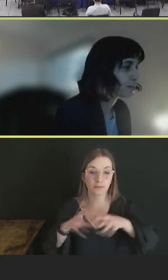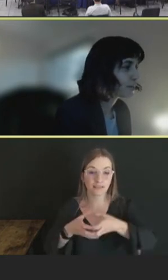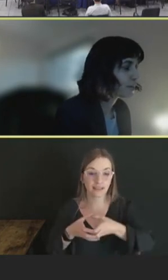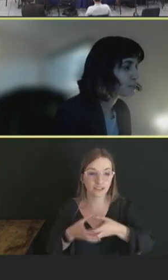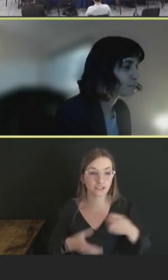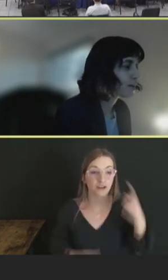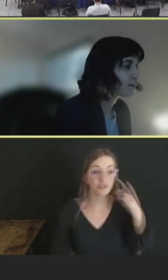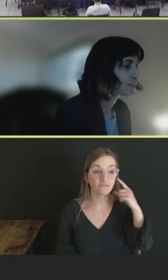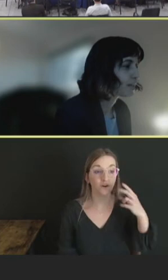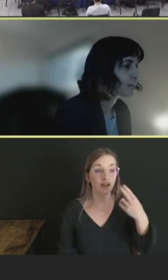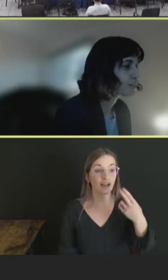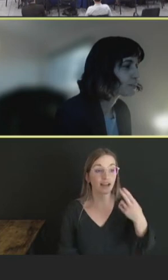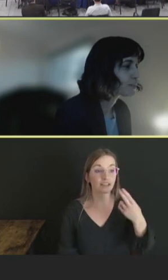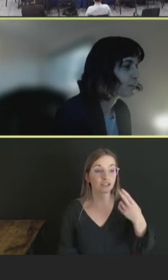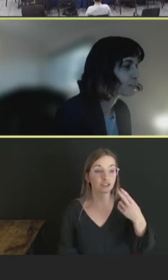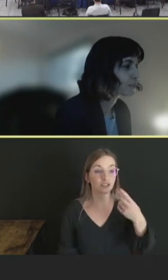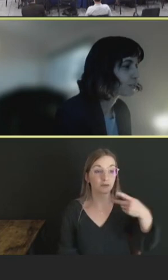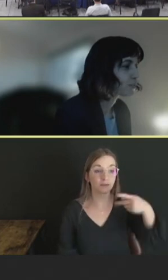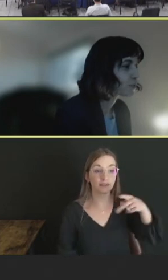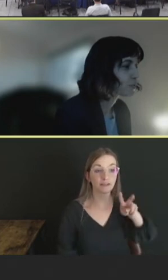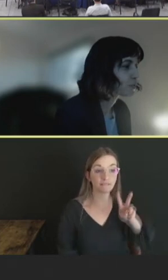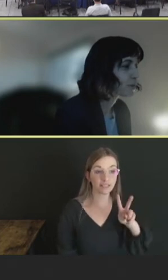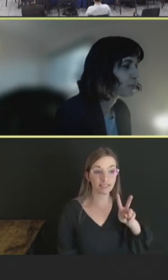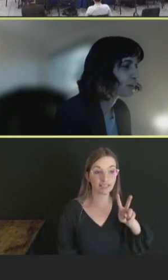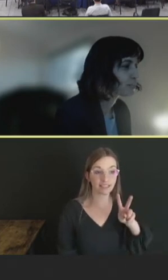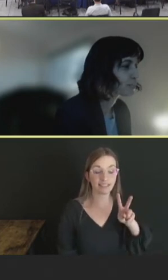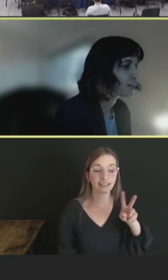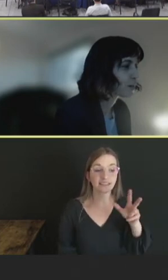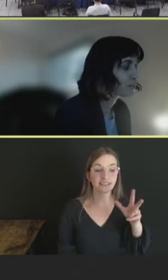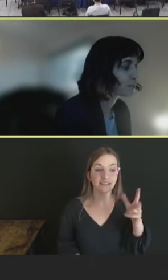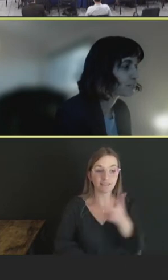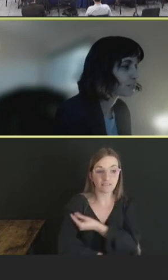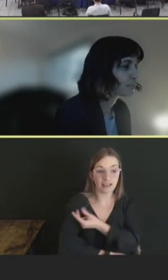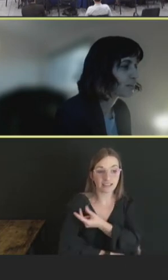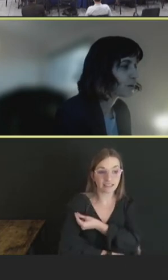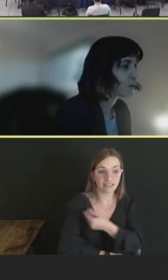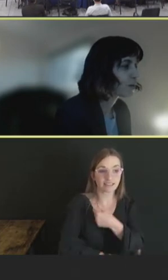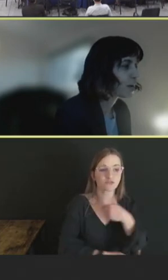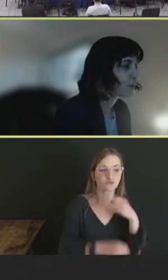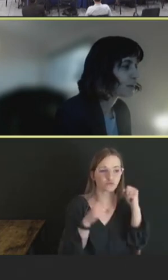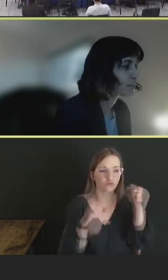it's been found a lack of association with rheumatoid arthritis, thyroid disease, or MS.